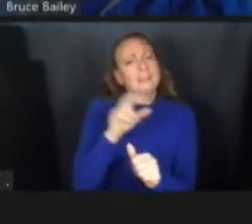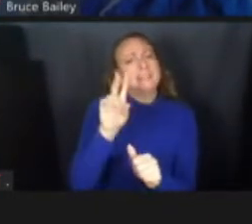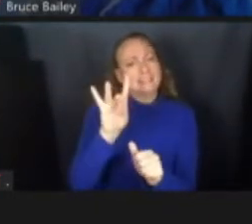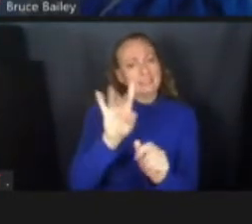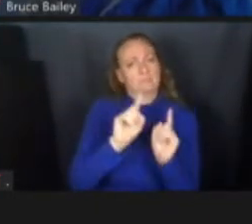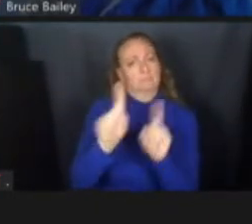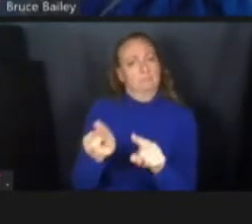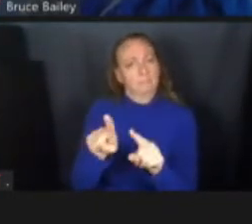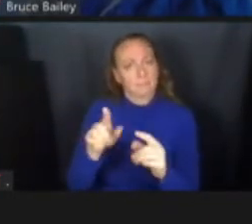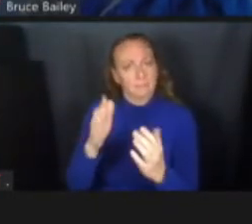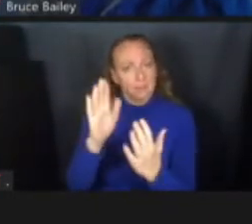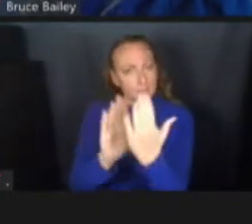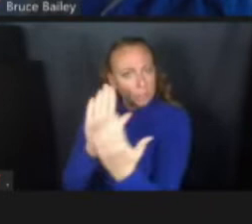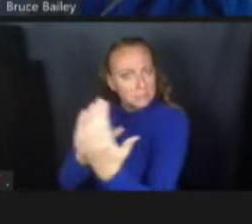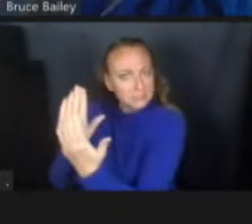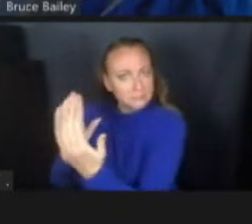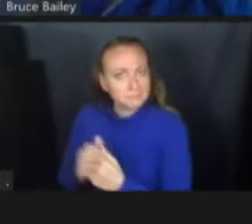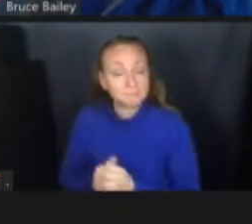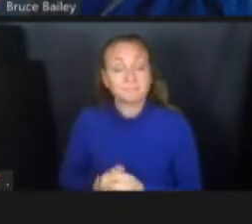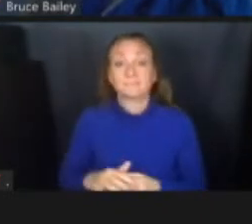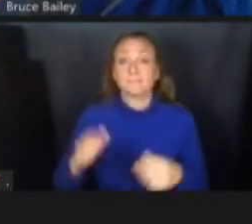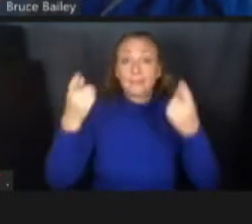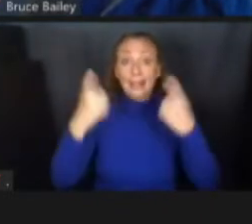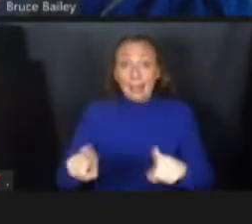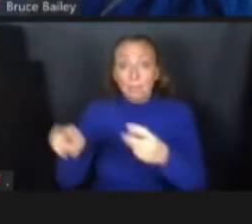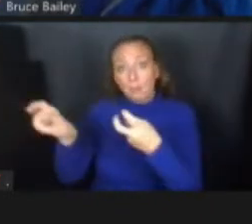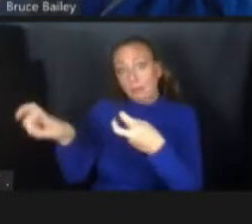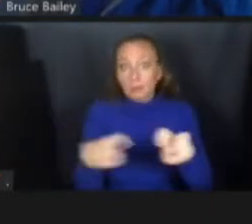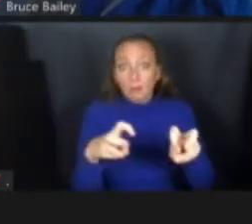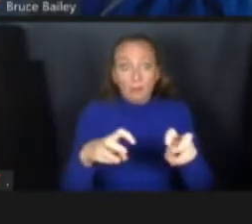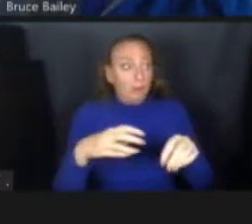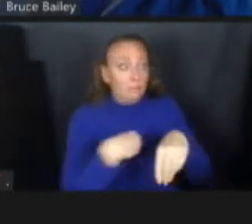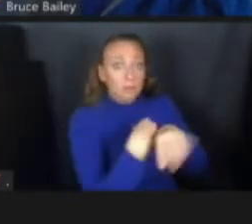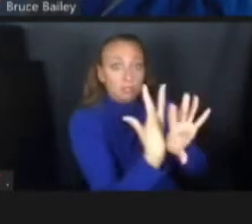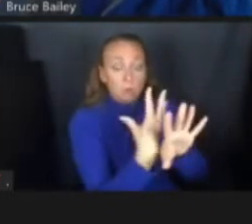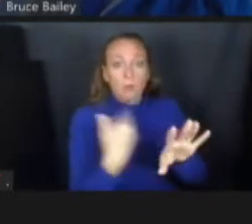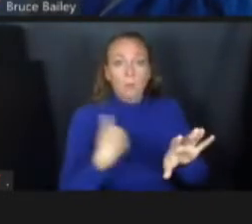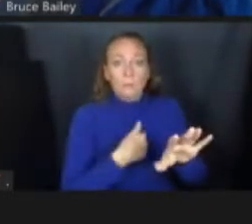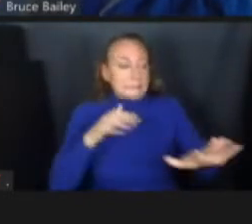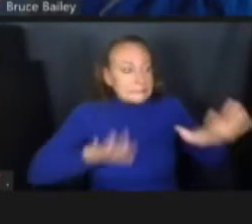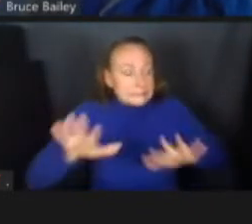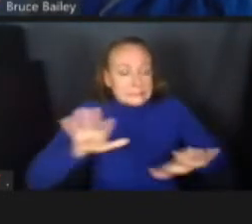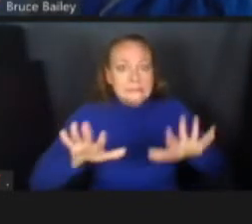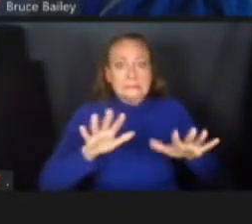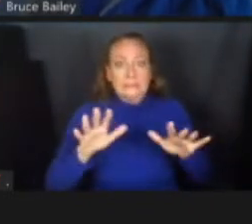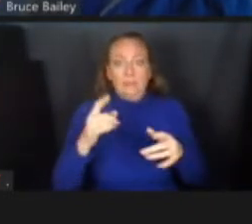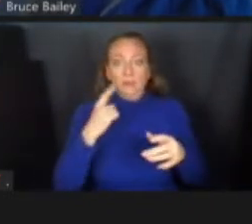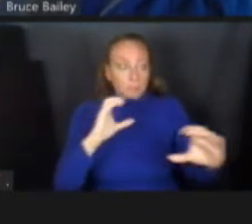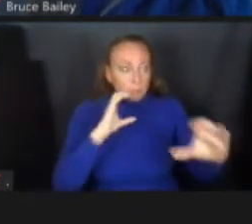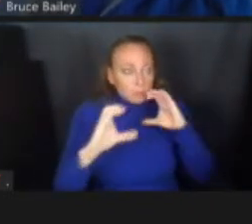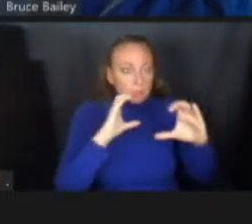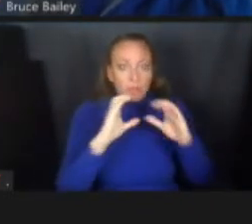When the full-time telework started, a scramble for virtual meetings and communication pointed to Microsoft Teams.